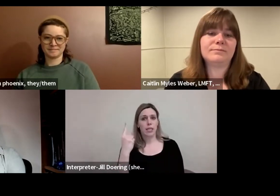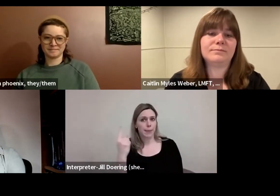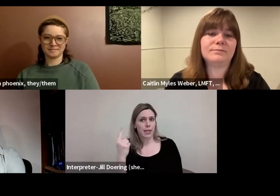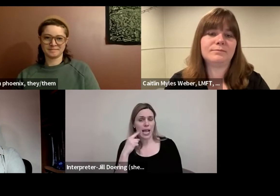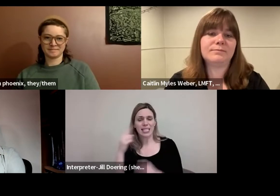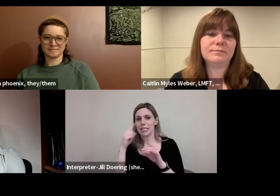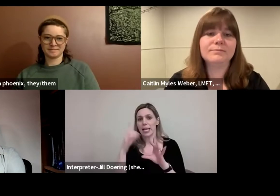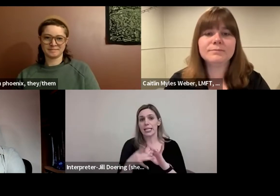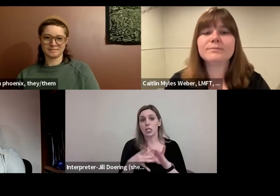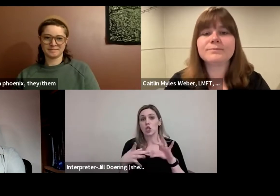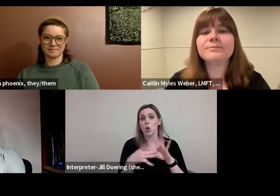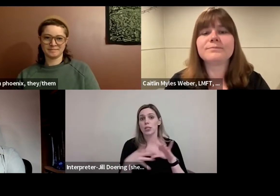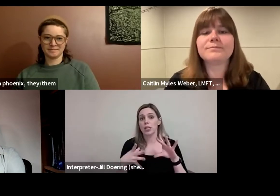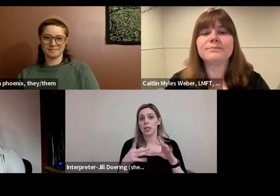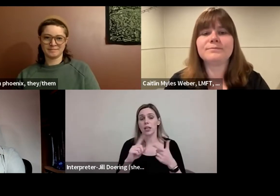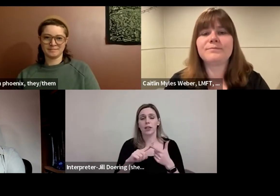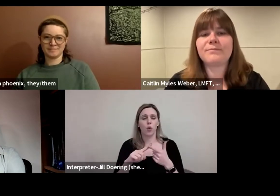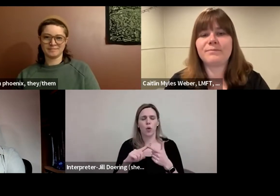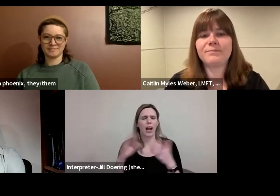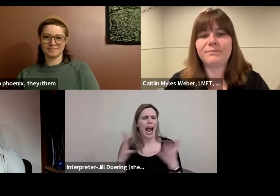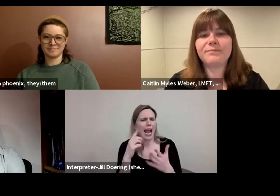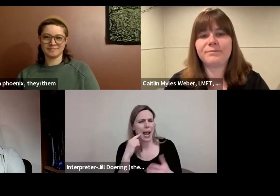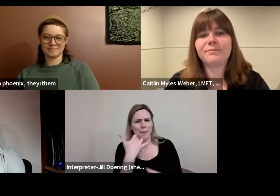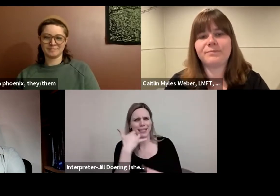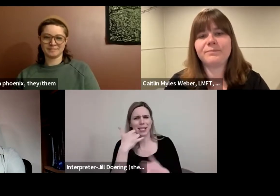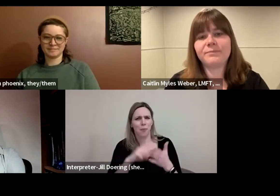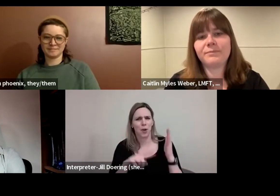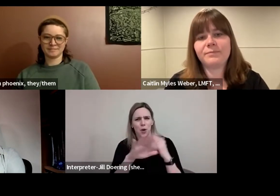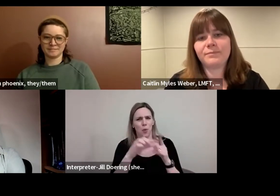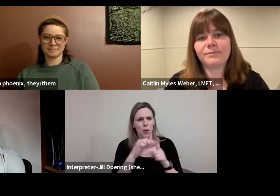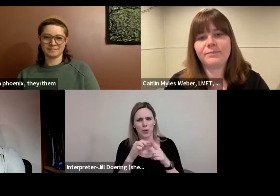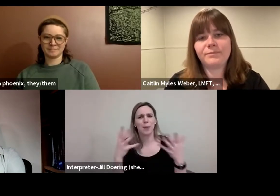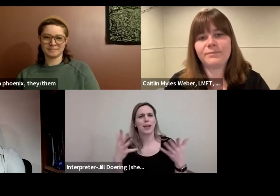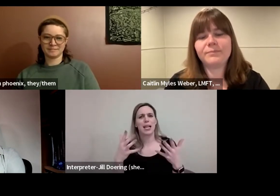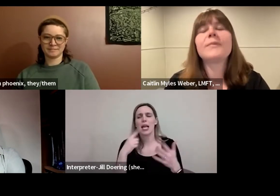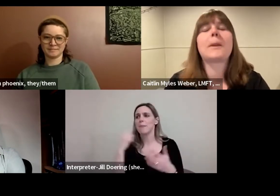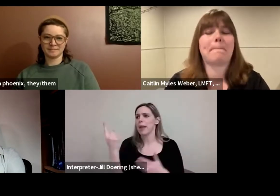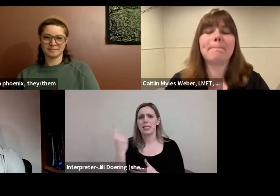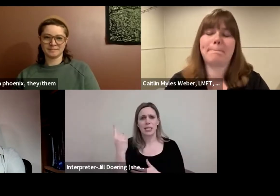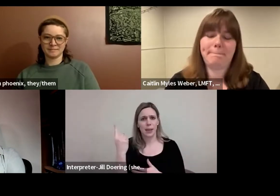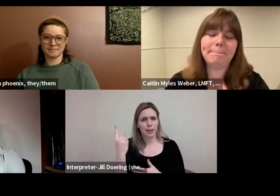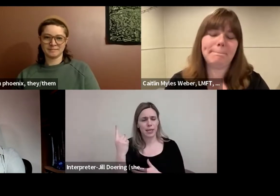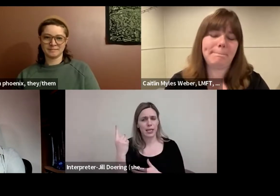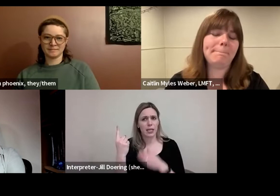I've just messed up what you said, but something that's really maybe inhibiting somebody from making a decision.